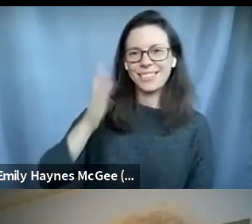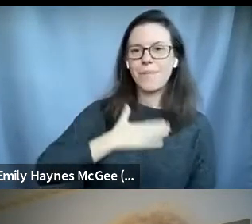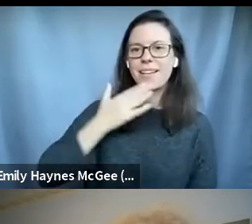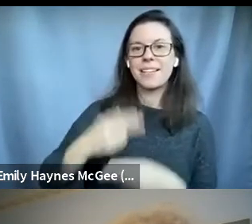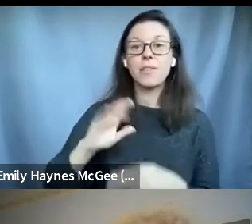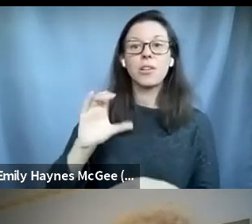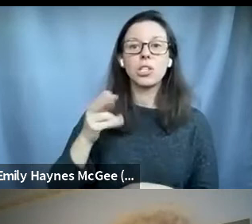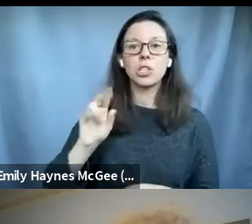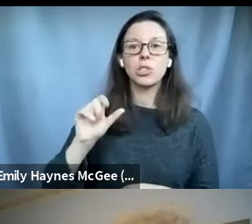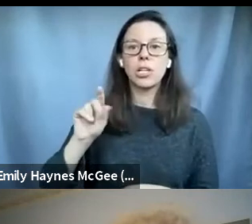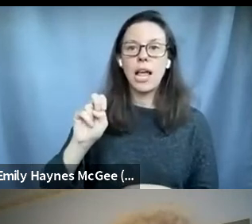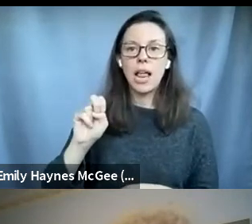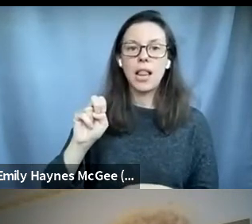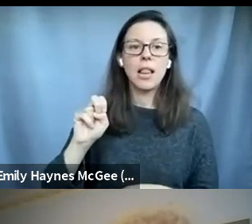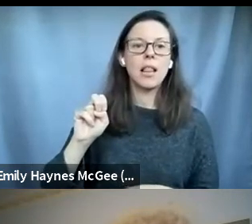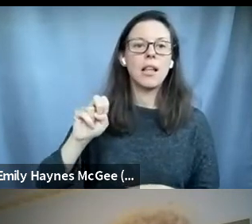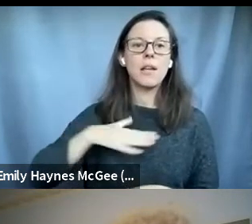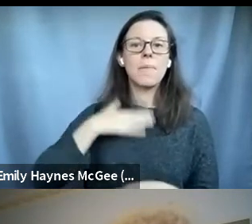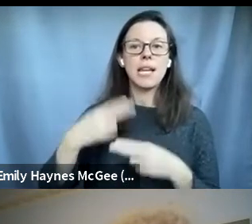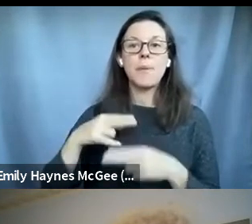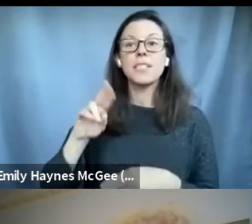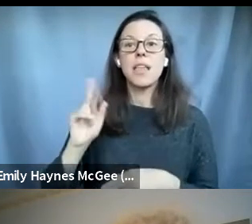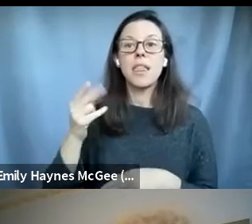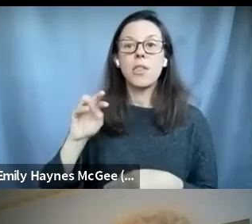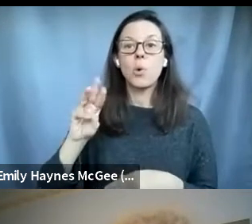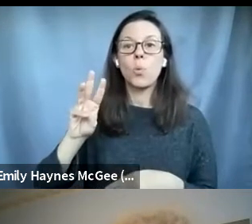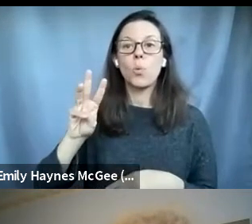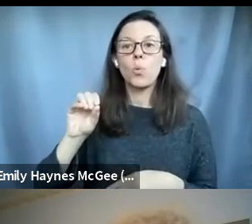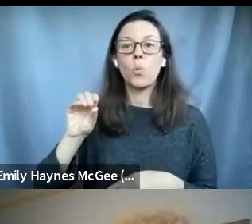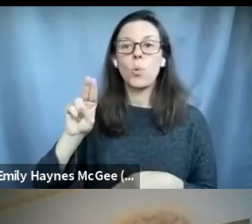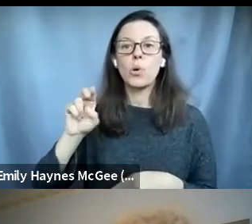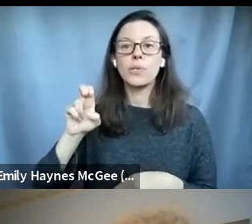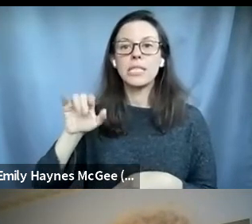Mine Charnell and I go by the name of wounded healer.